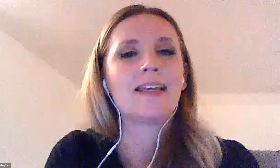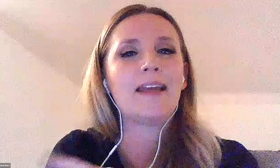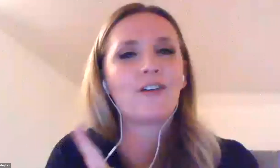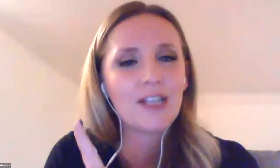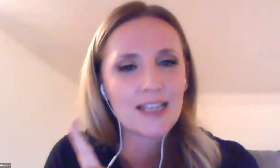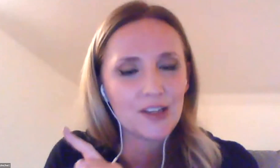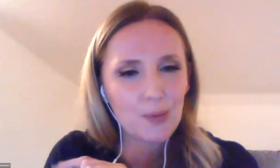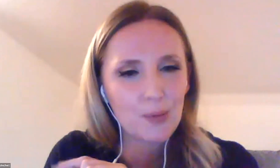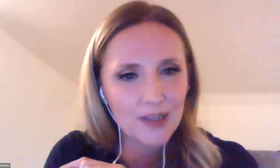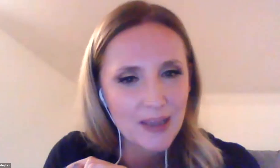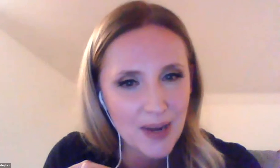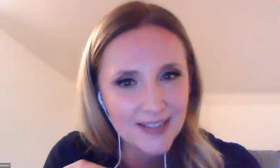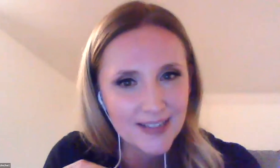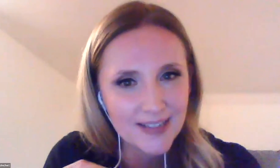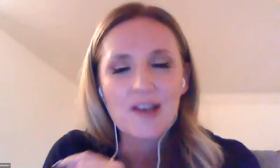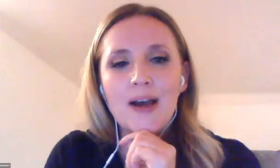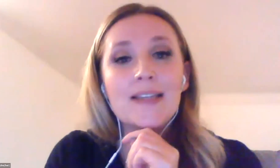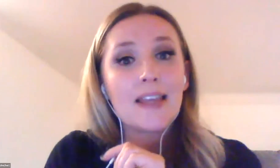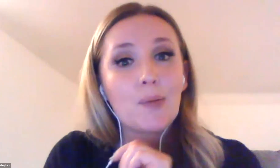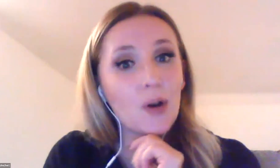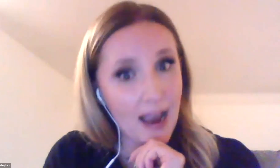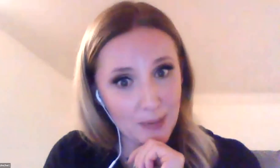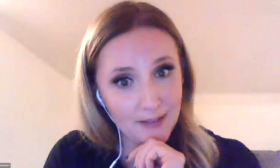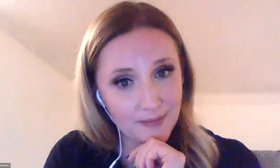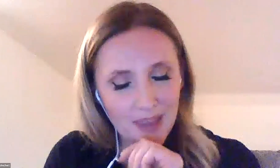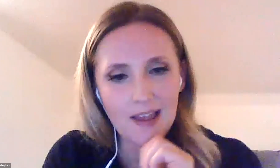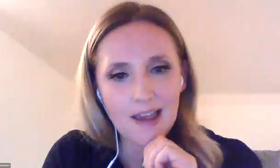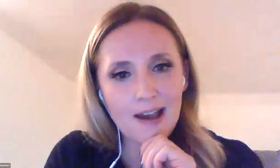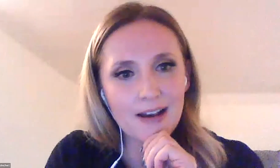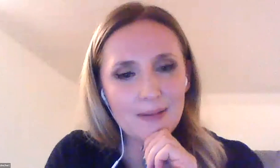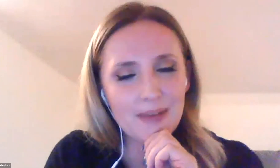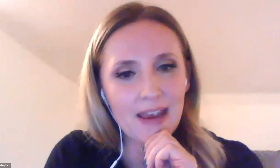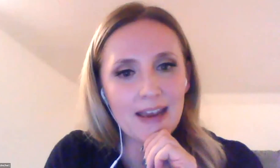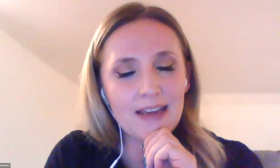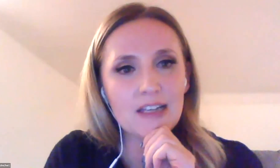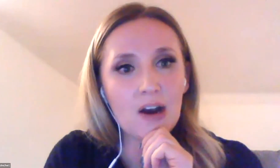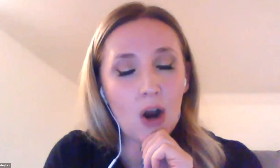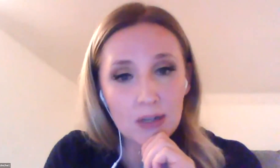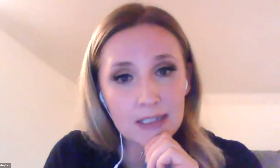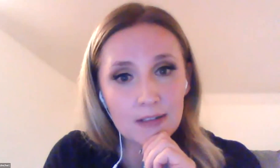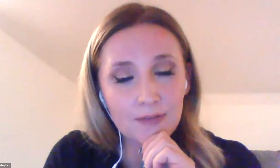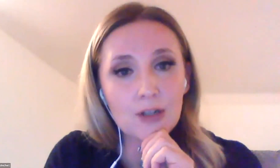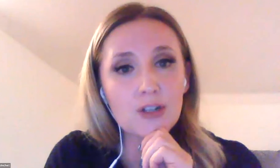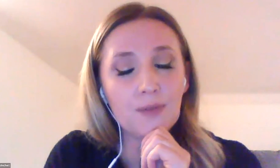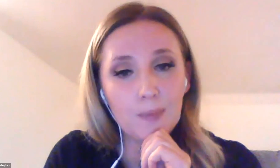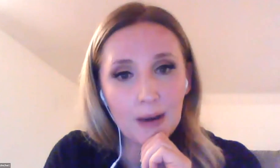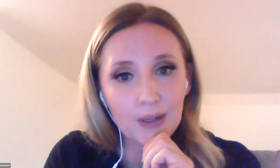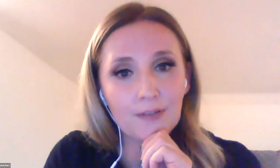they never fully tell you what they made, but they were happy. And our artisan vendors, the feedback we got